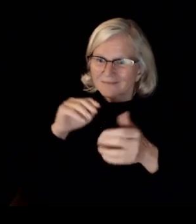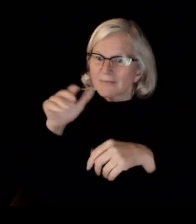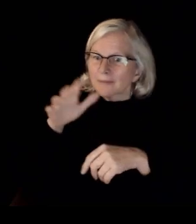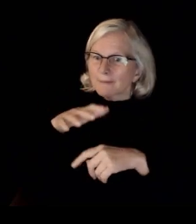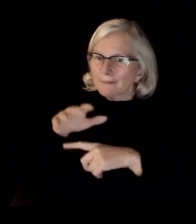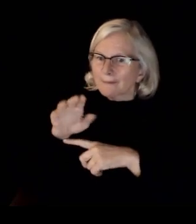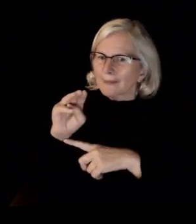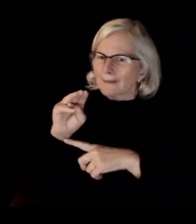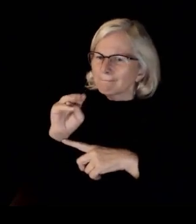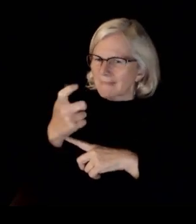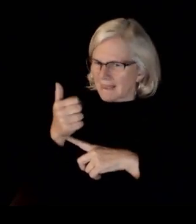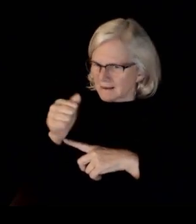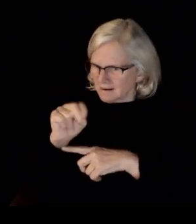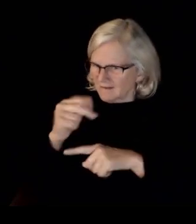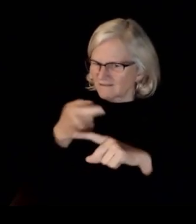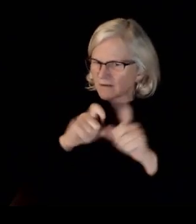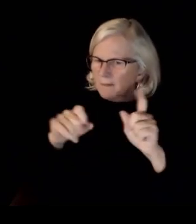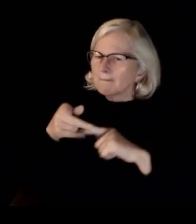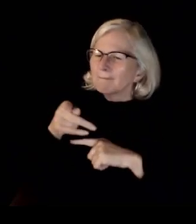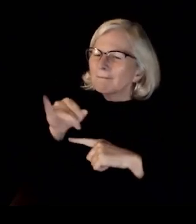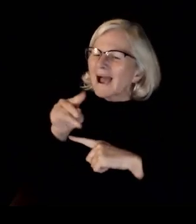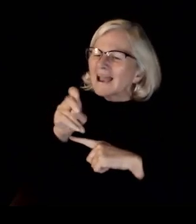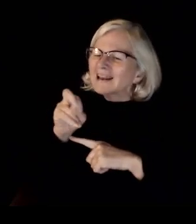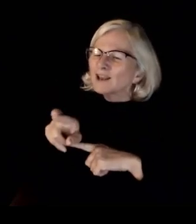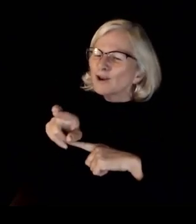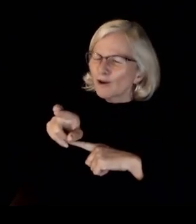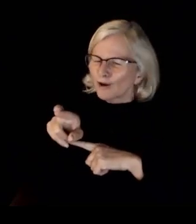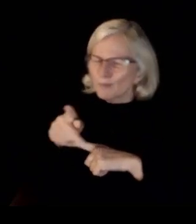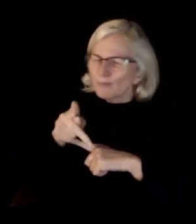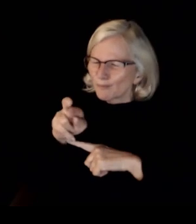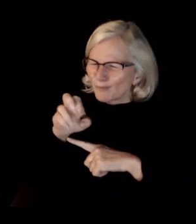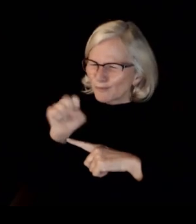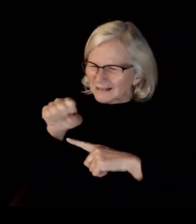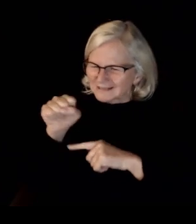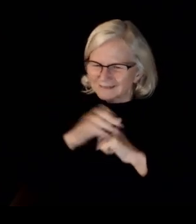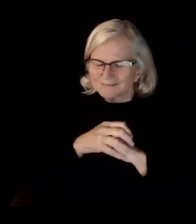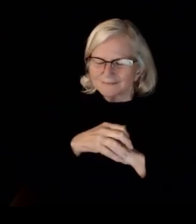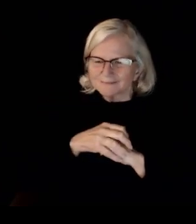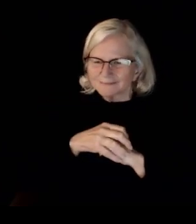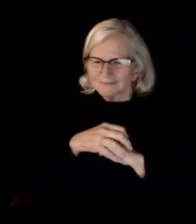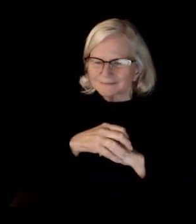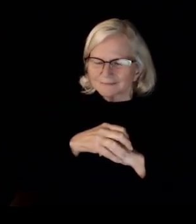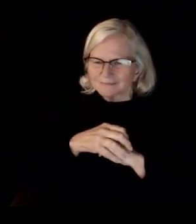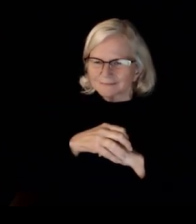Pioneer Press: Hi I was wanting to ask a little bit about that testing capacity and supplies.